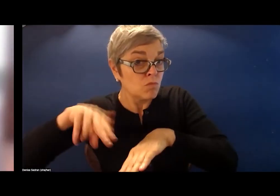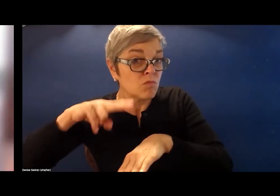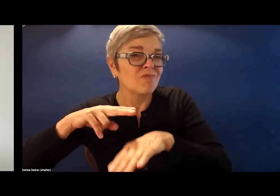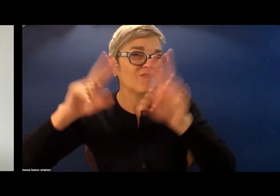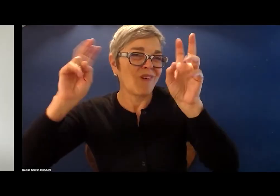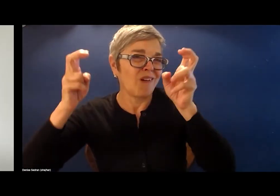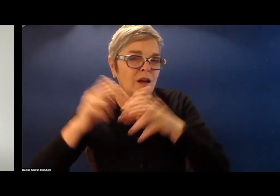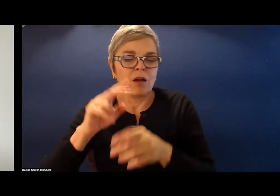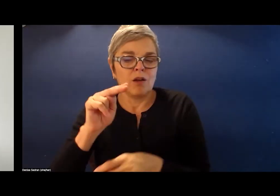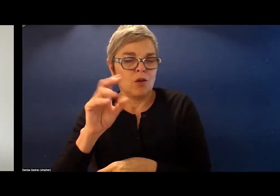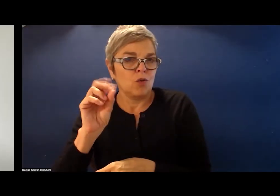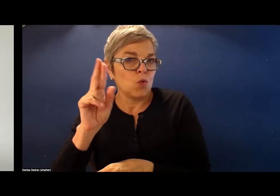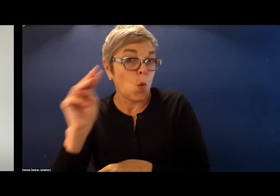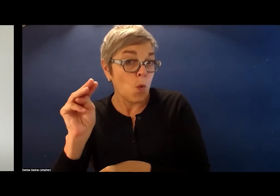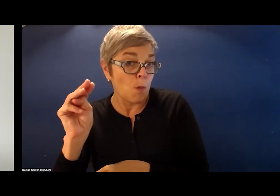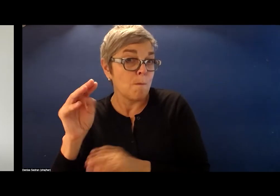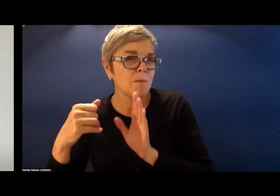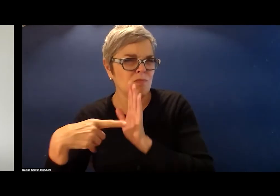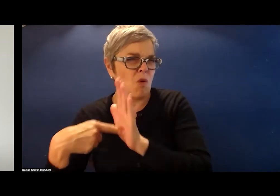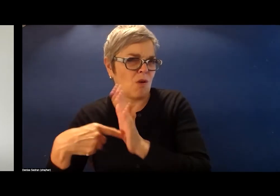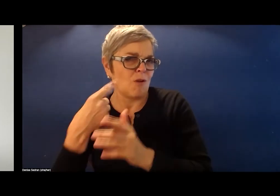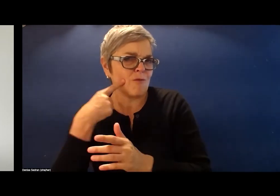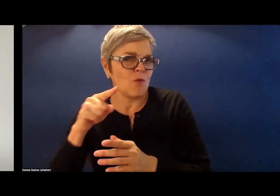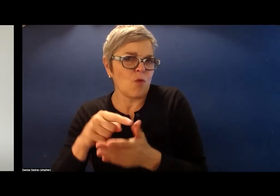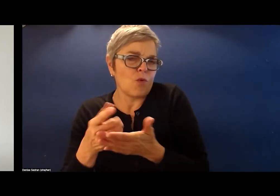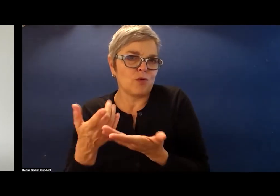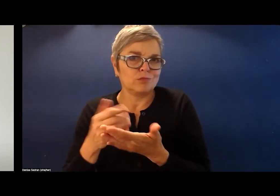Chase: Right, and I mean, it's relevant to some of the broader questions that we were asking in the field school,